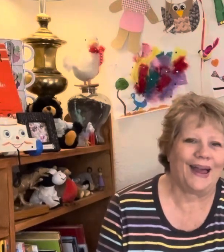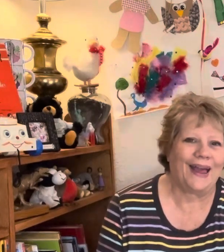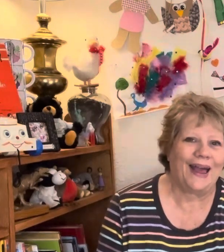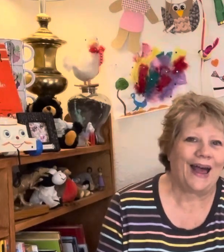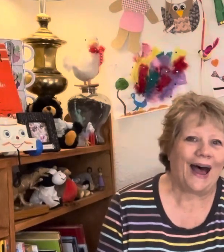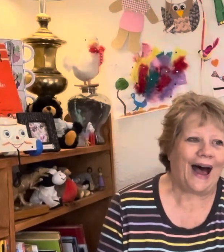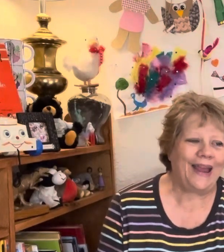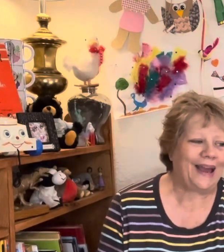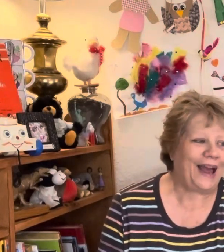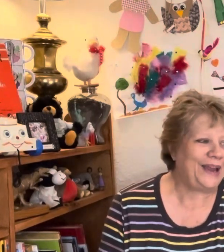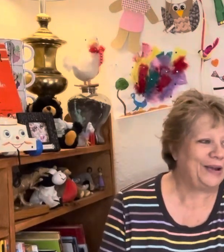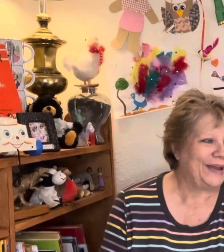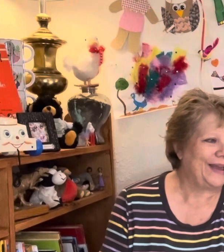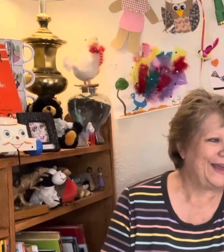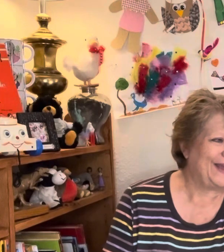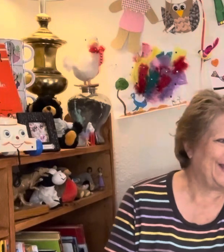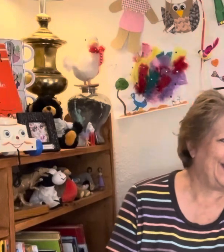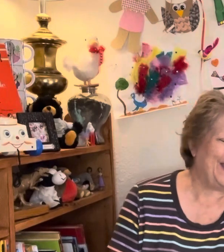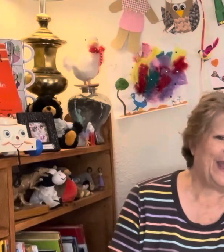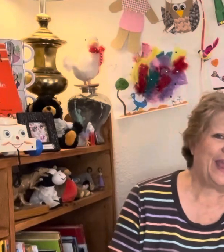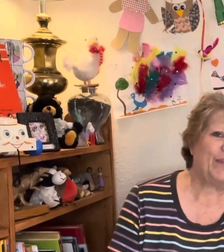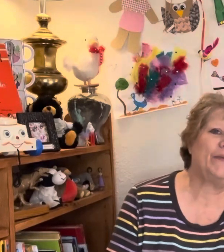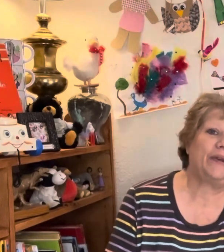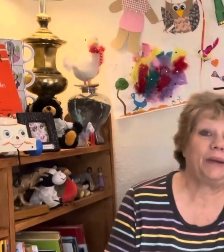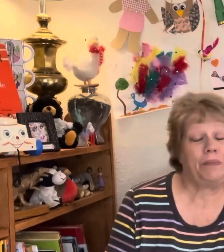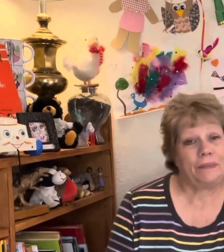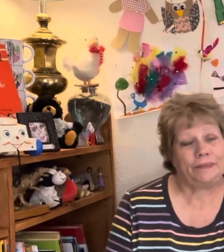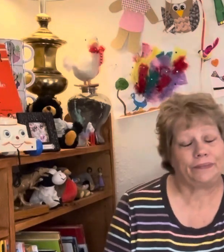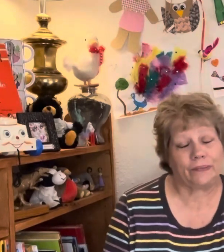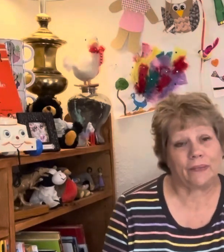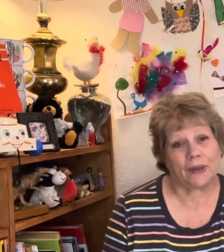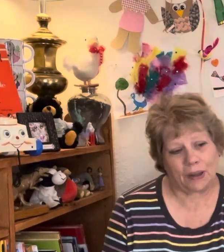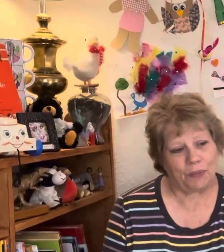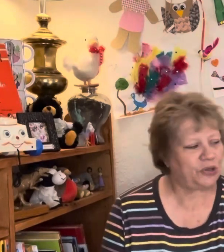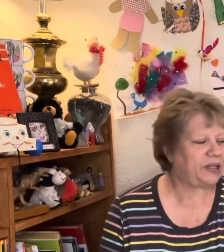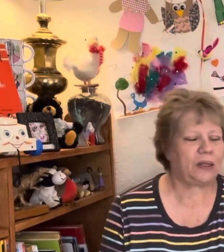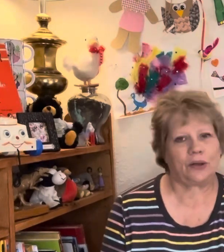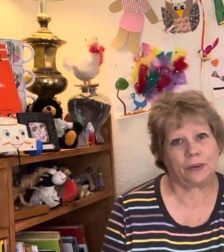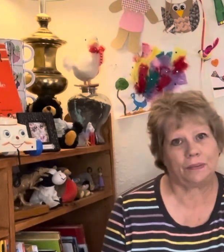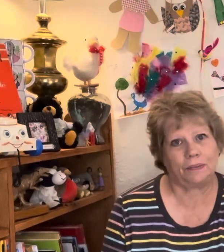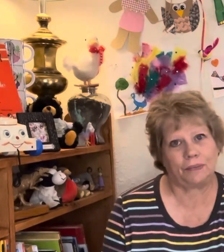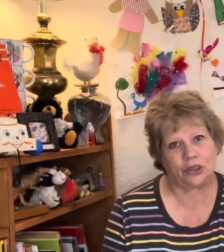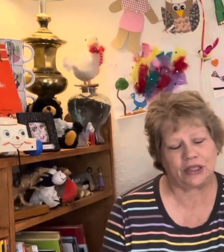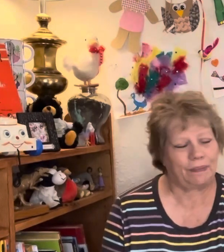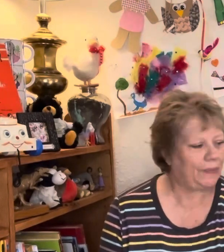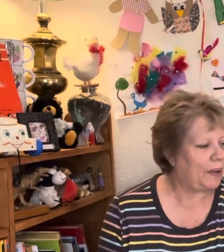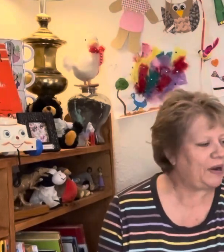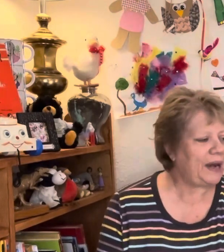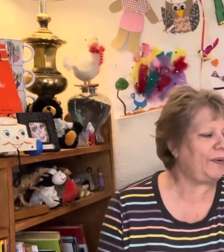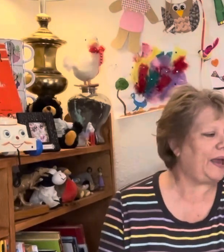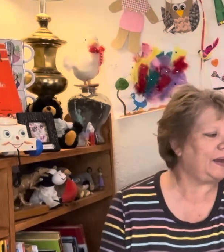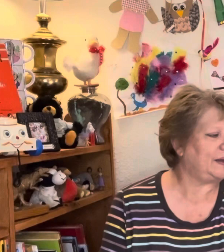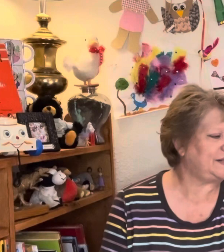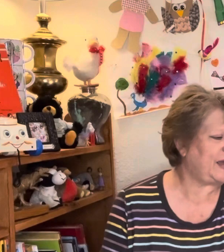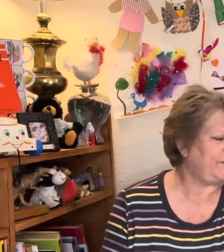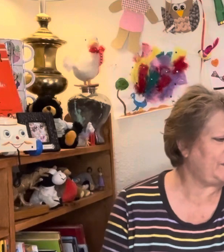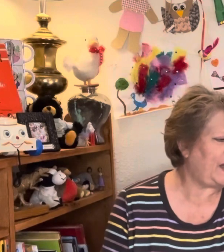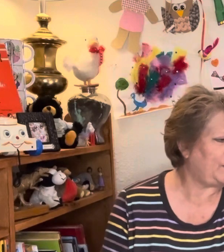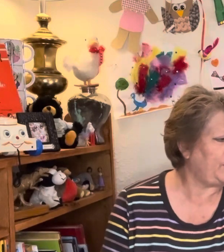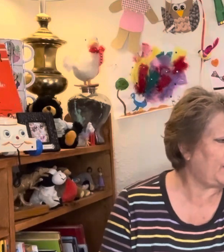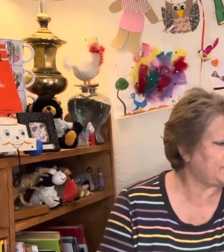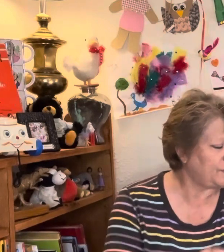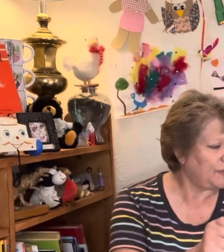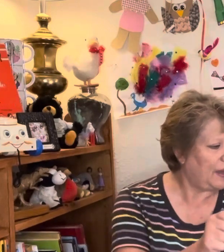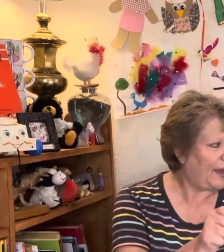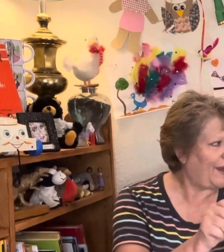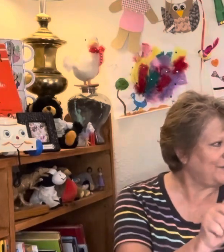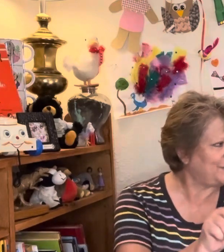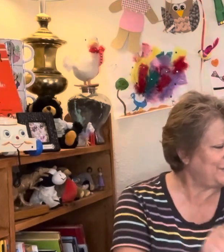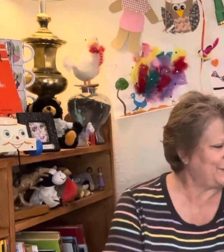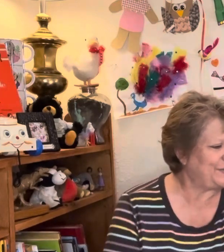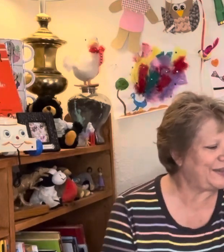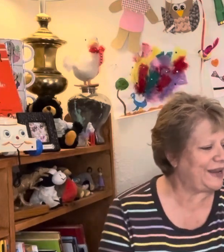I am a very particular person. But anyway! Aside from that, we'd also... I also associate